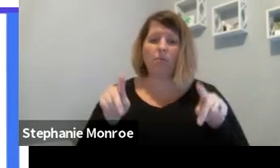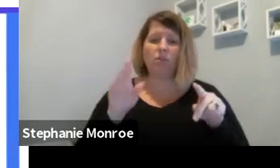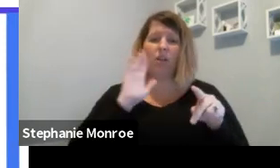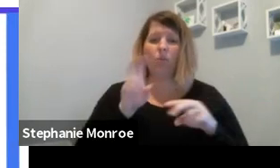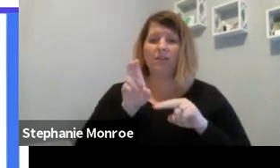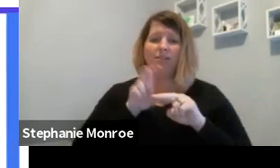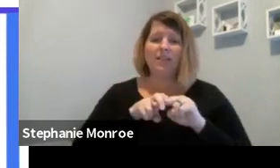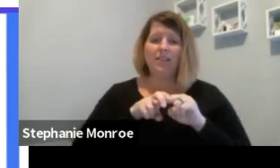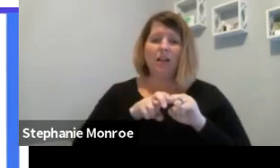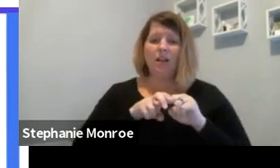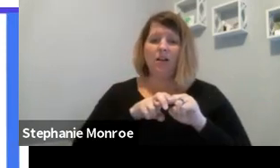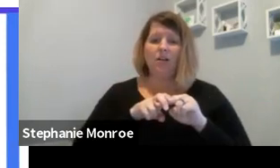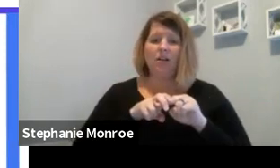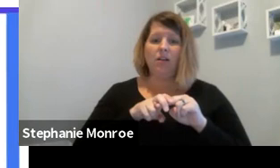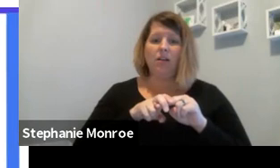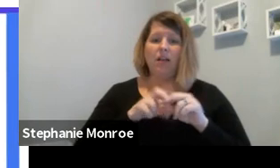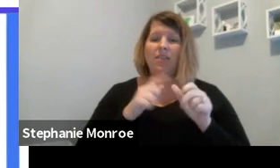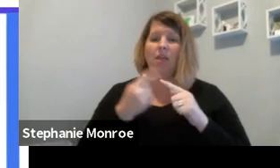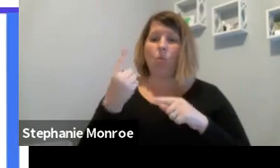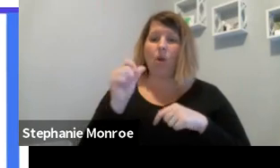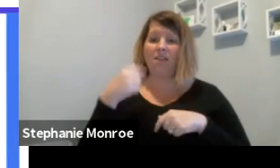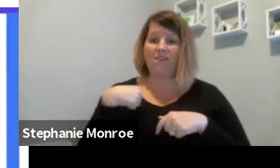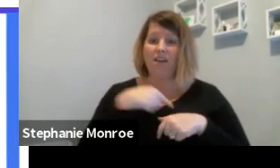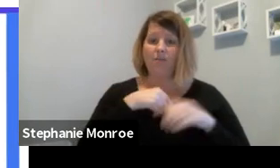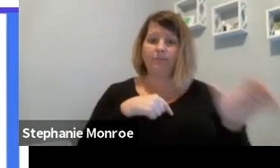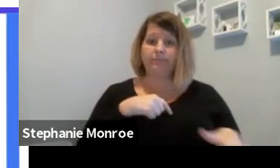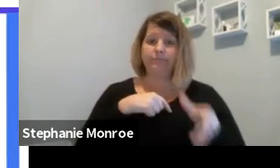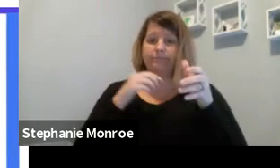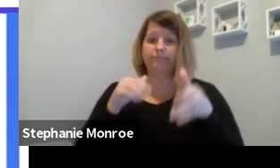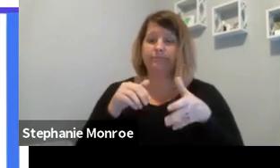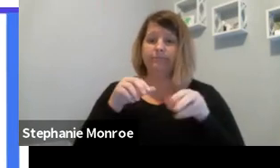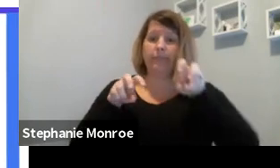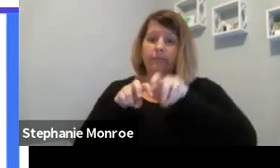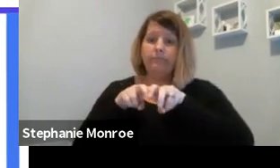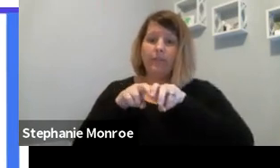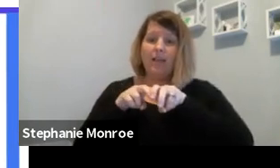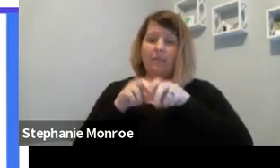and then he would sit one of us on his lap and then he would put a blanket over him